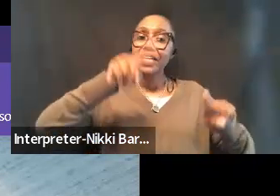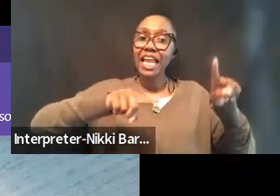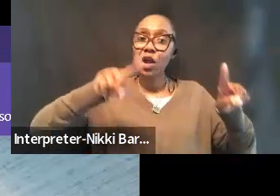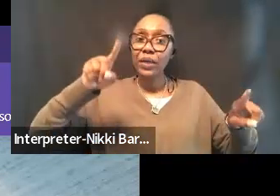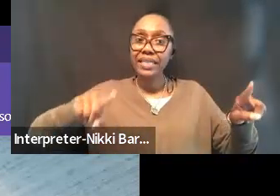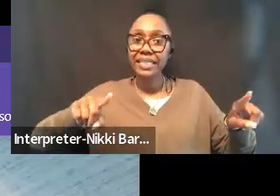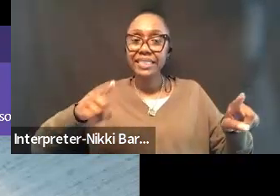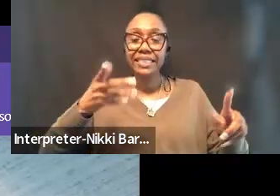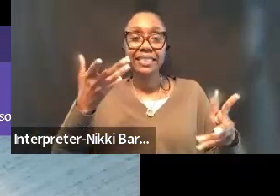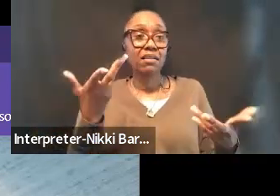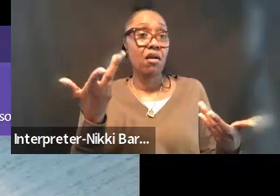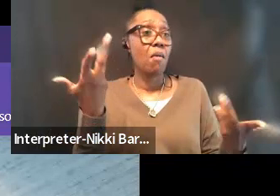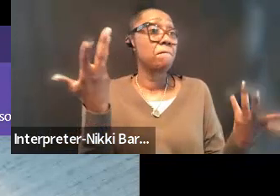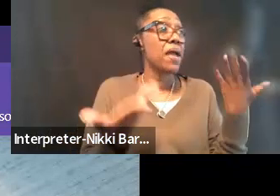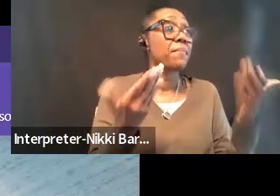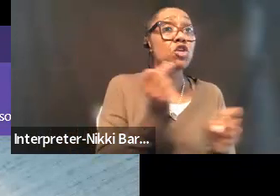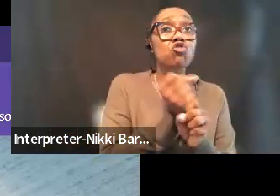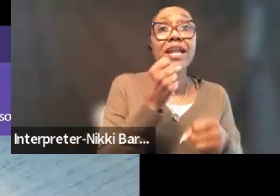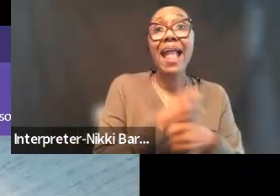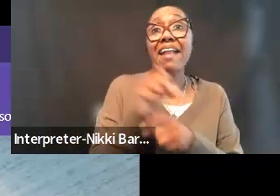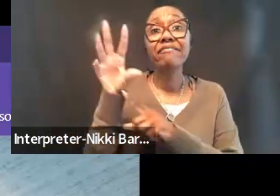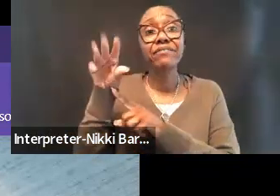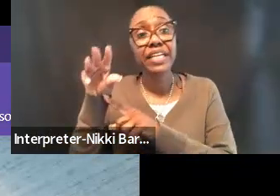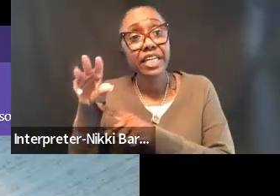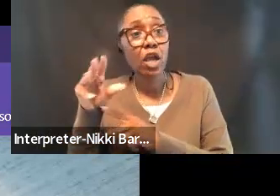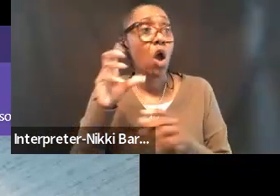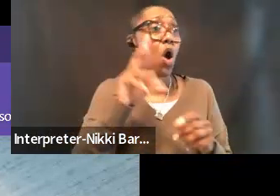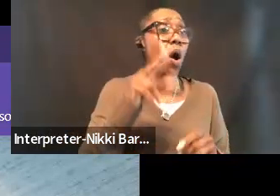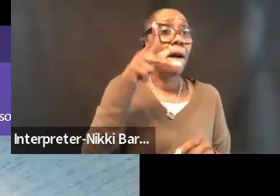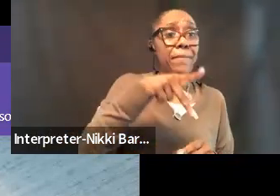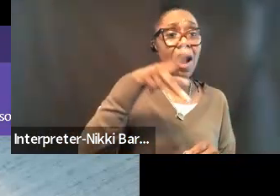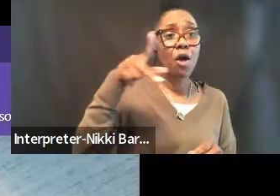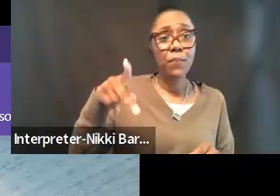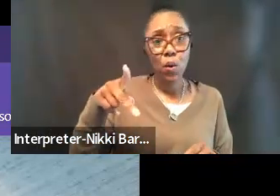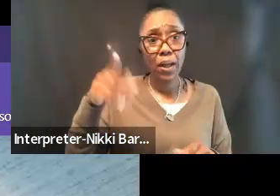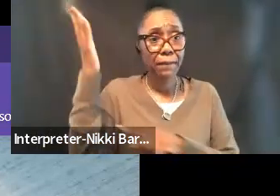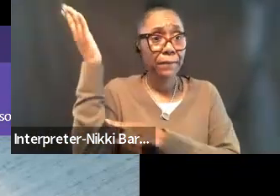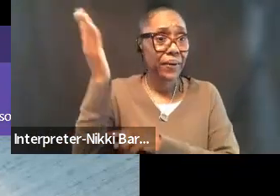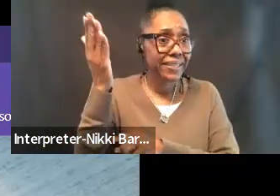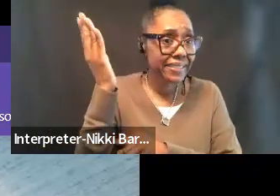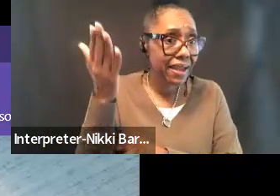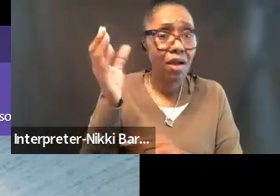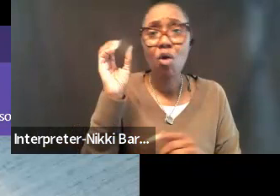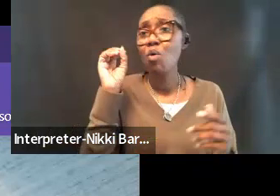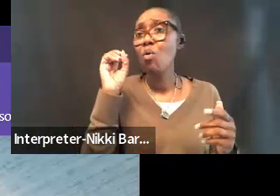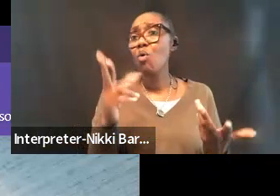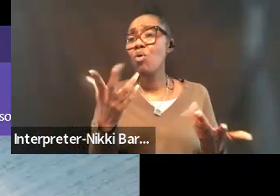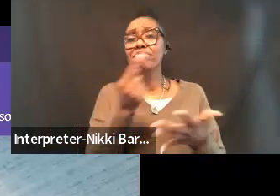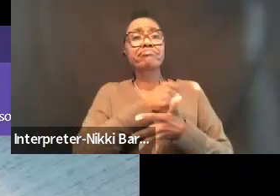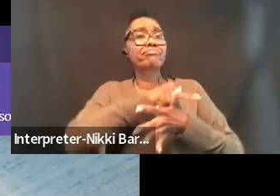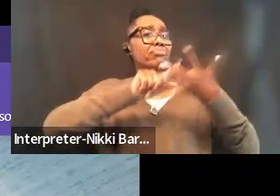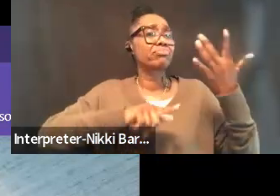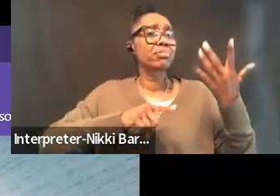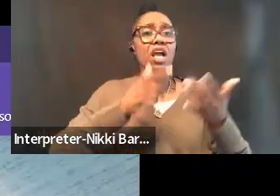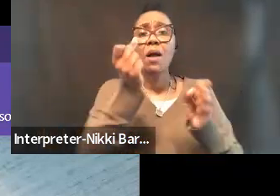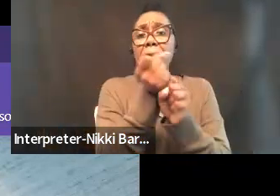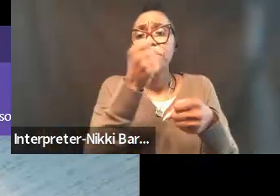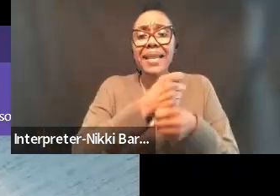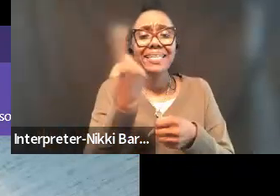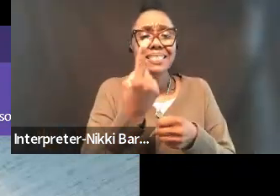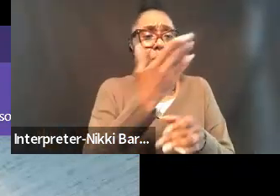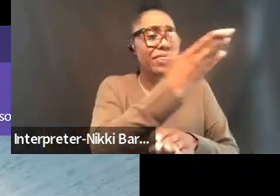Like maybe creating a video and maybe doing a PowerPoint presentation or maybe. Creating something with their hands, you know, so.